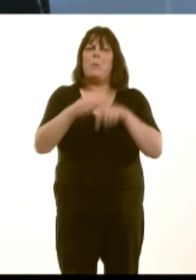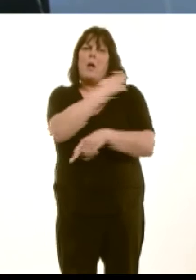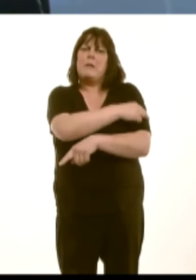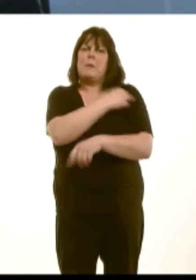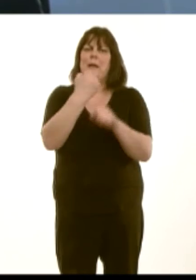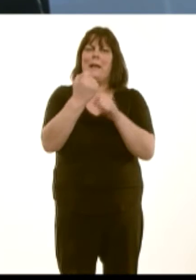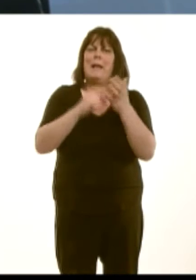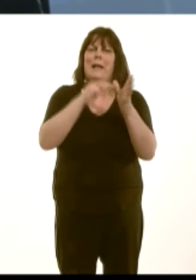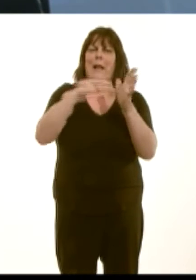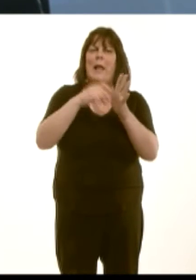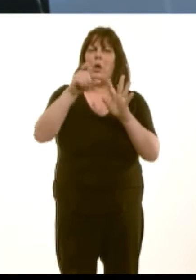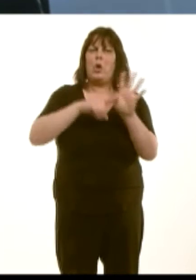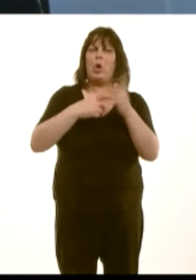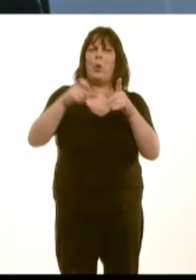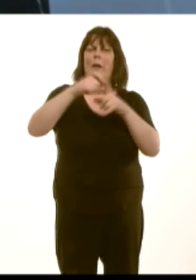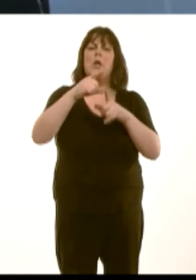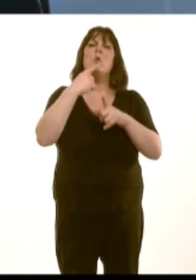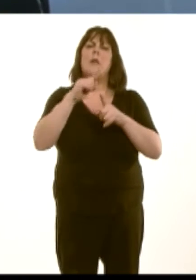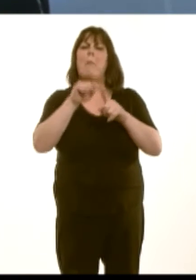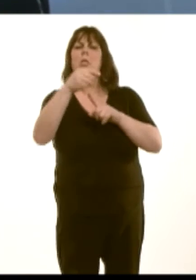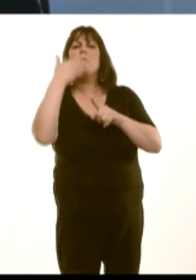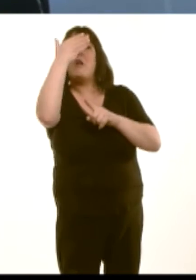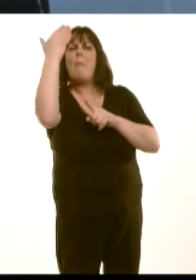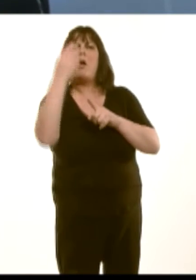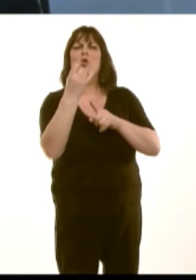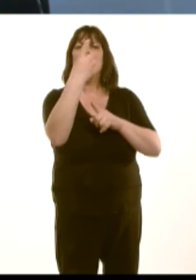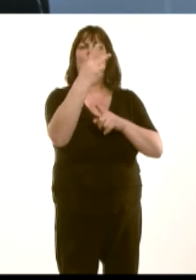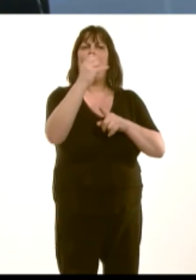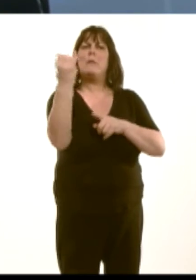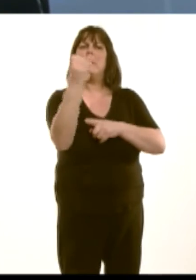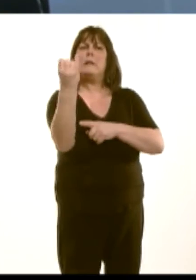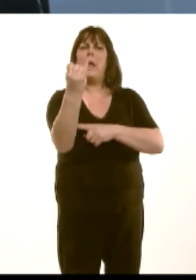You said that, by the summer of 2016, those services should be reinstated.